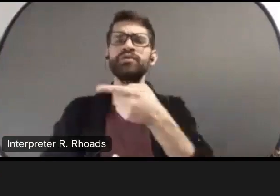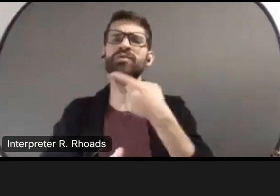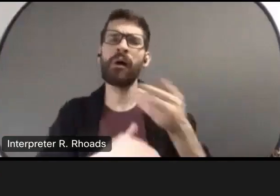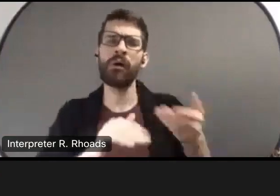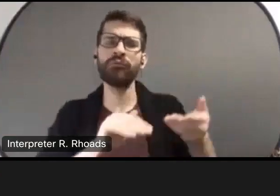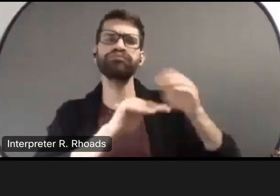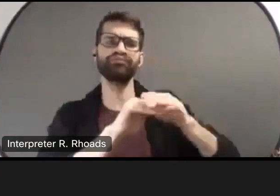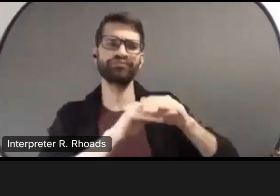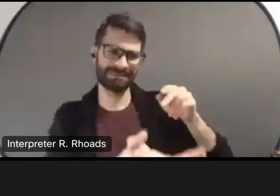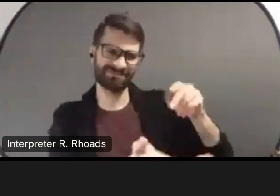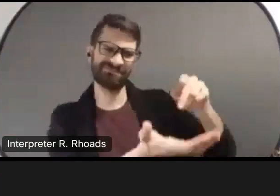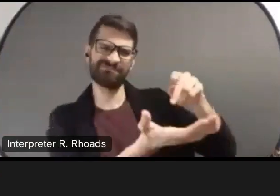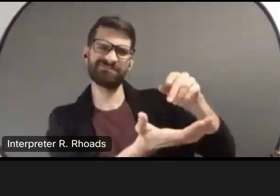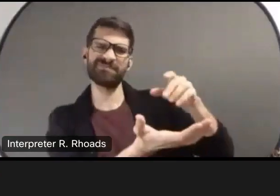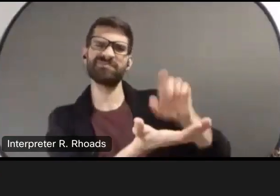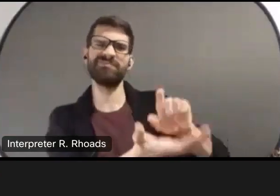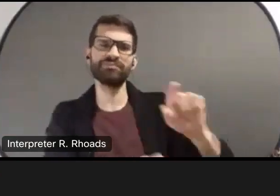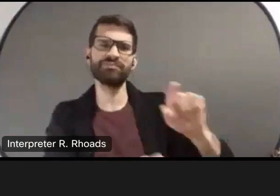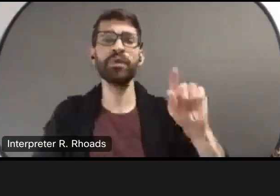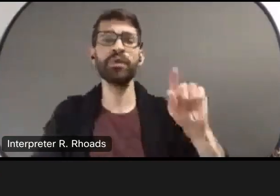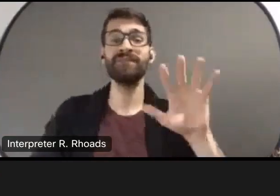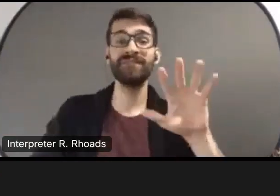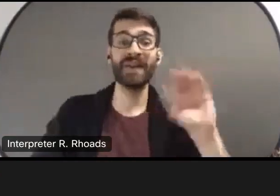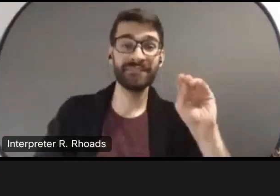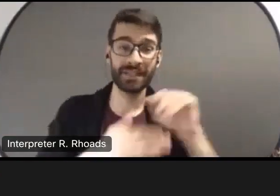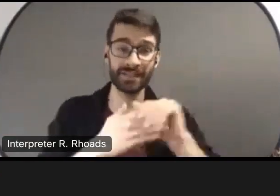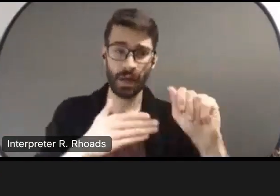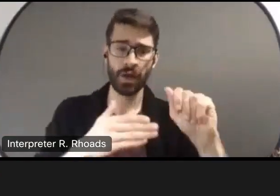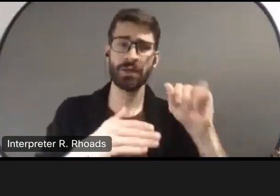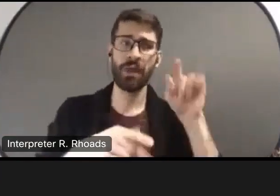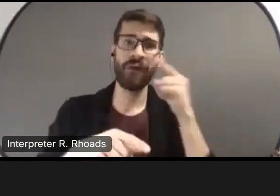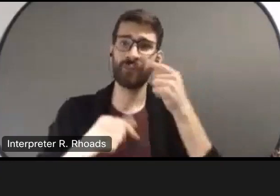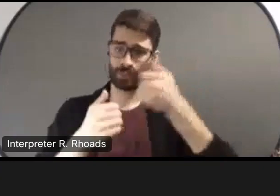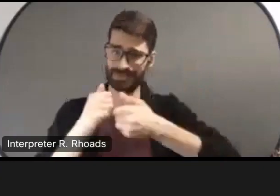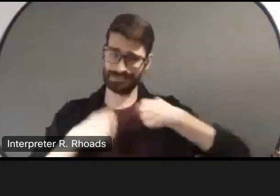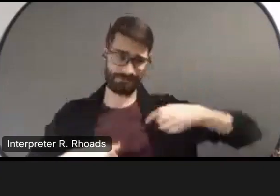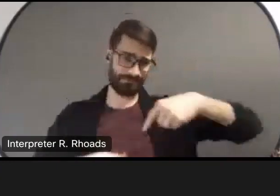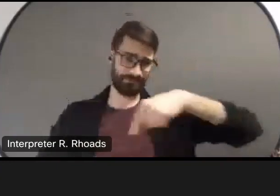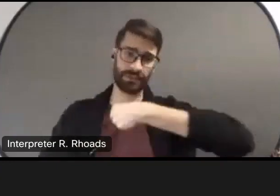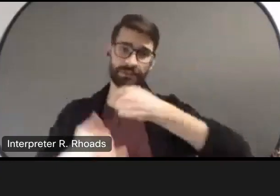does that applied to each one of us, or that's just to the Commission? (Boese) It's